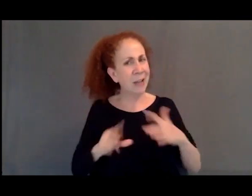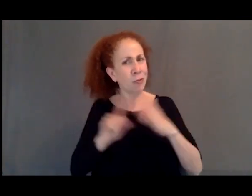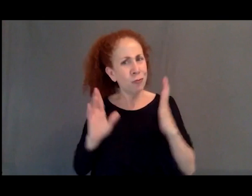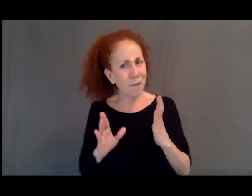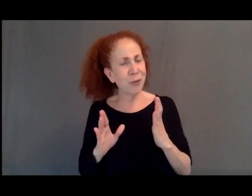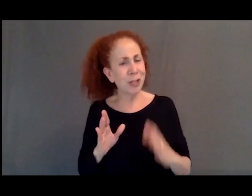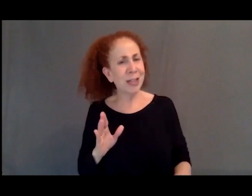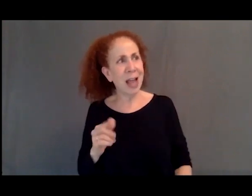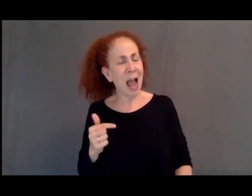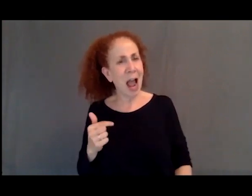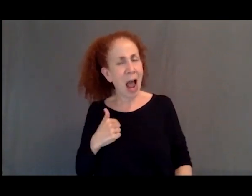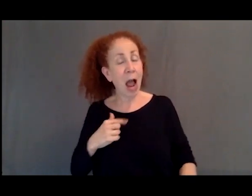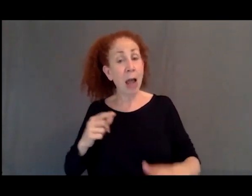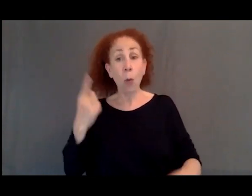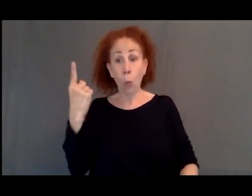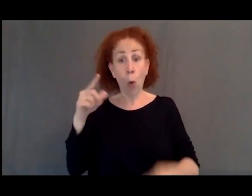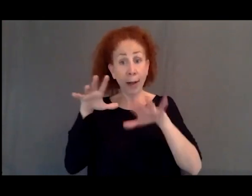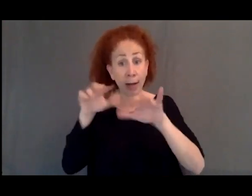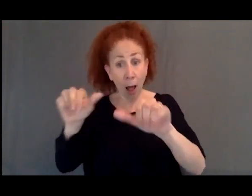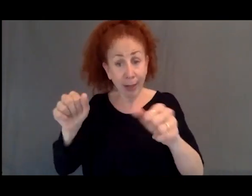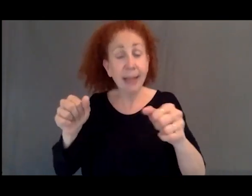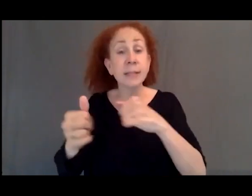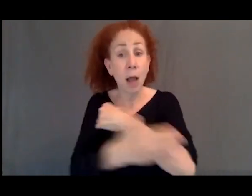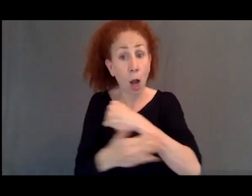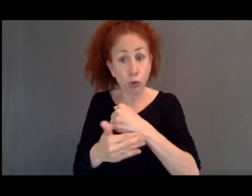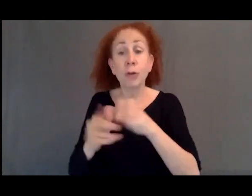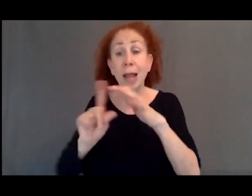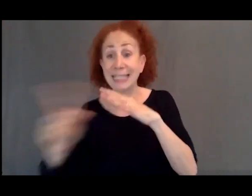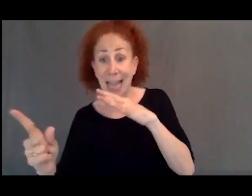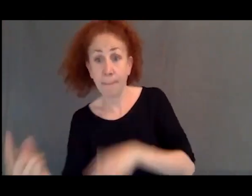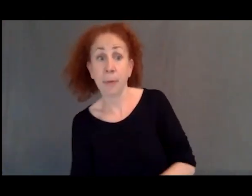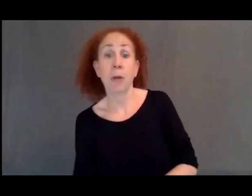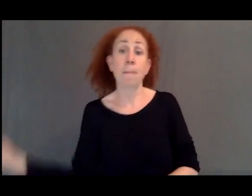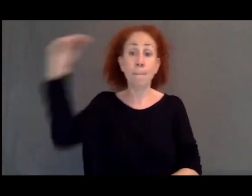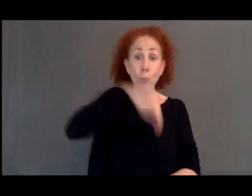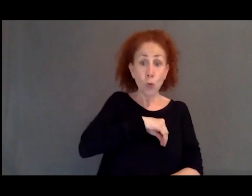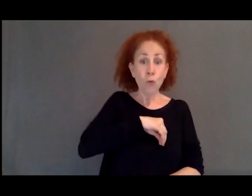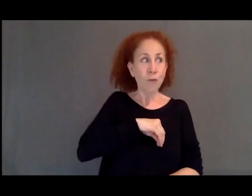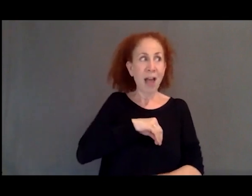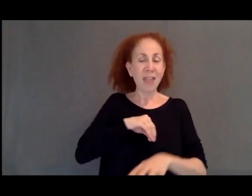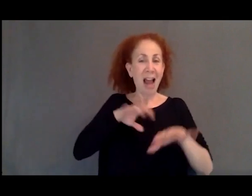you've escaped from one colonization, and you've claimed another colonization. And again, I think that's something that a lot